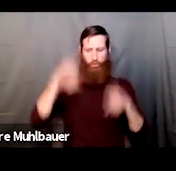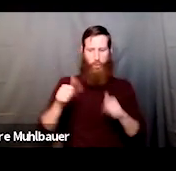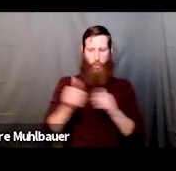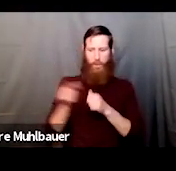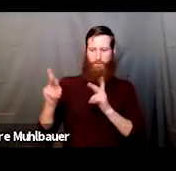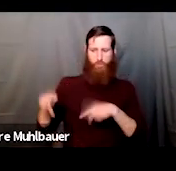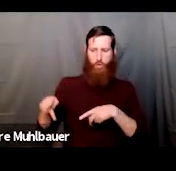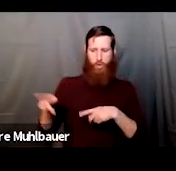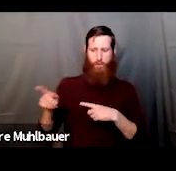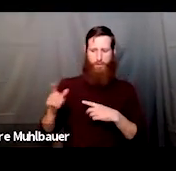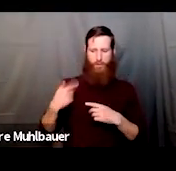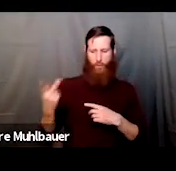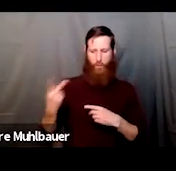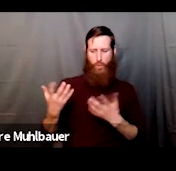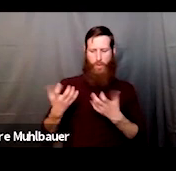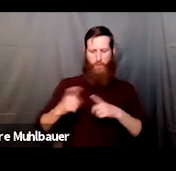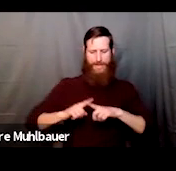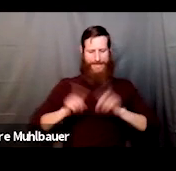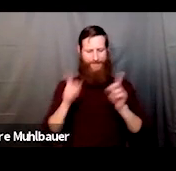we want really different things out of today